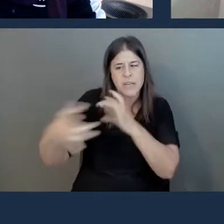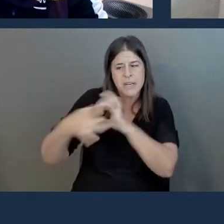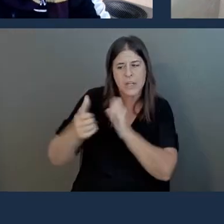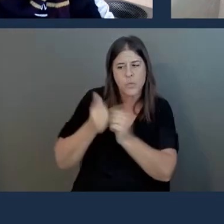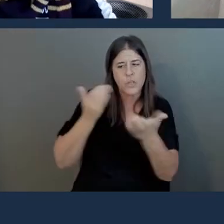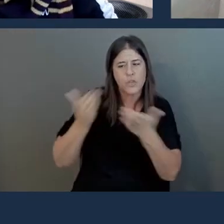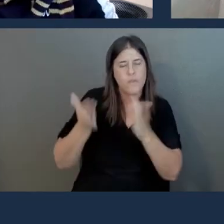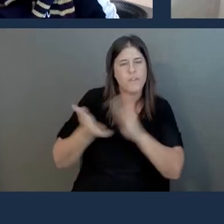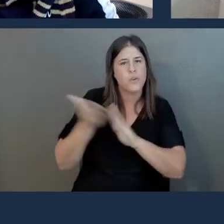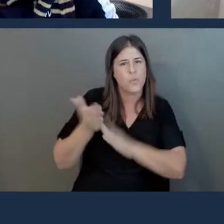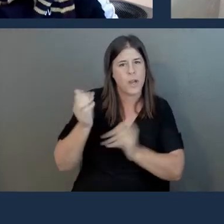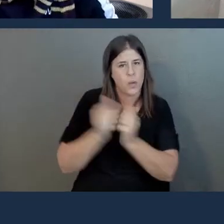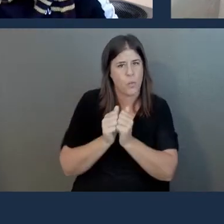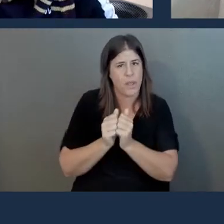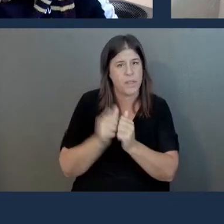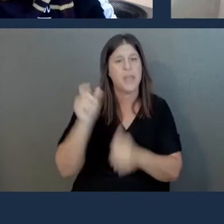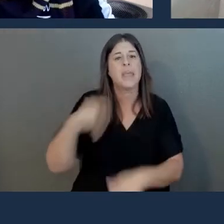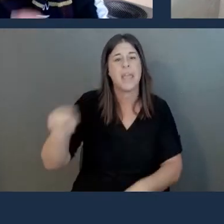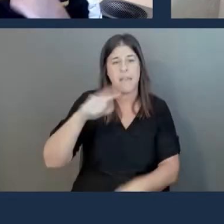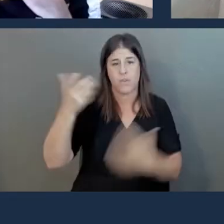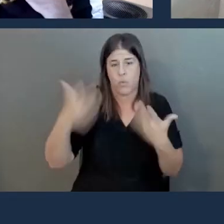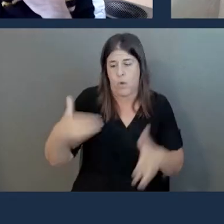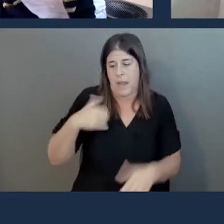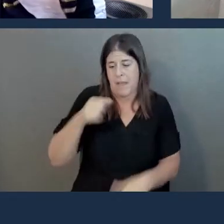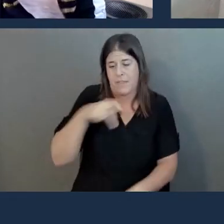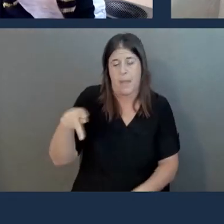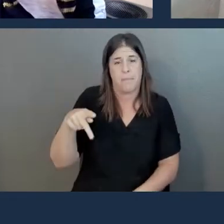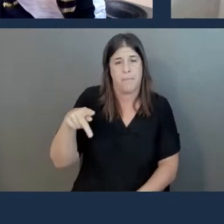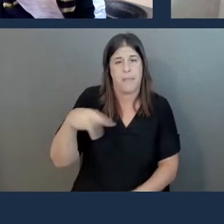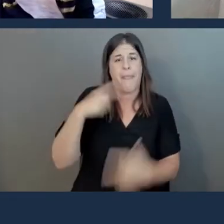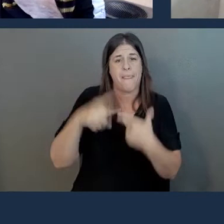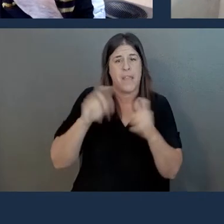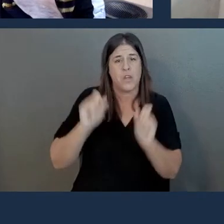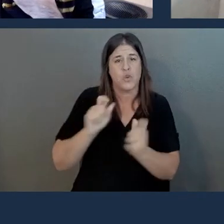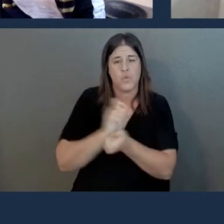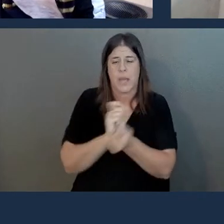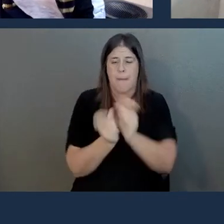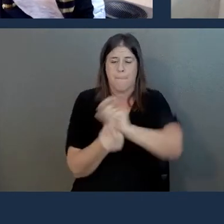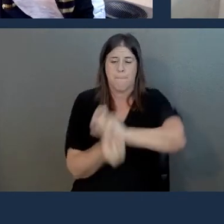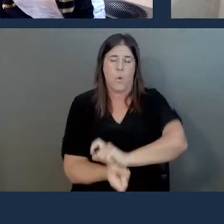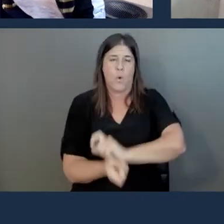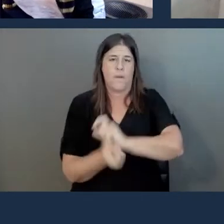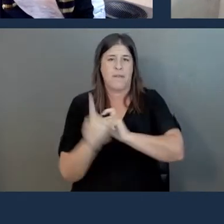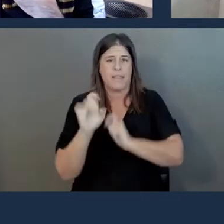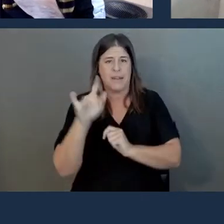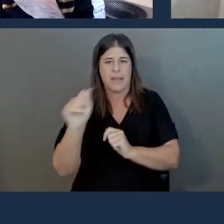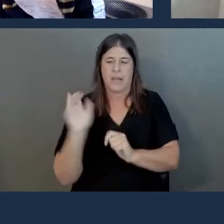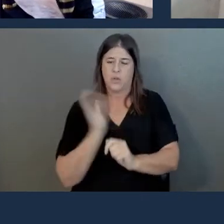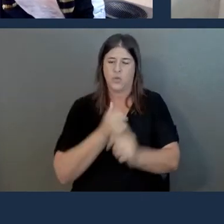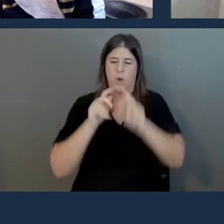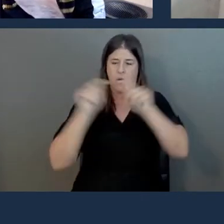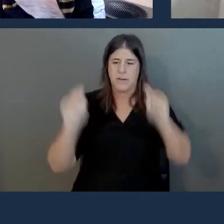And as long as you have an application, you can move that data into our template, import it into our service.